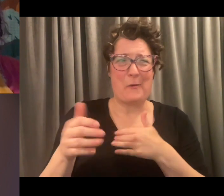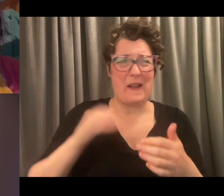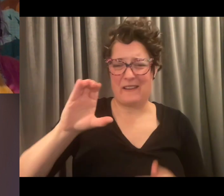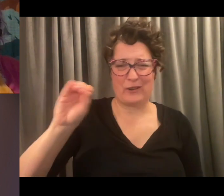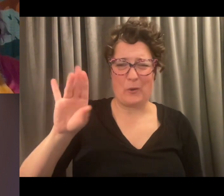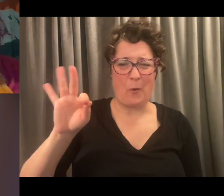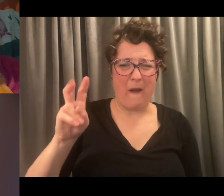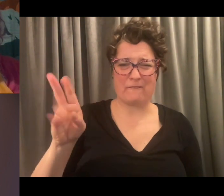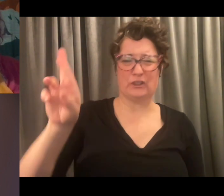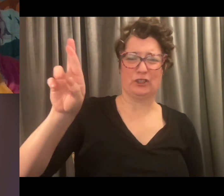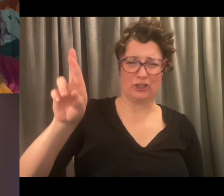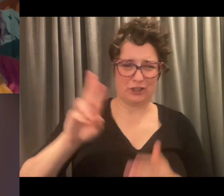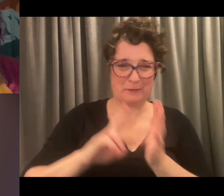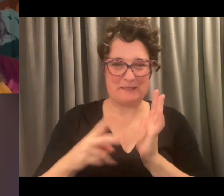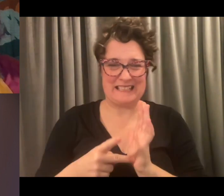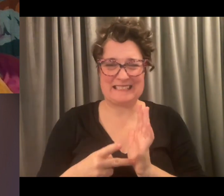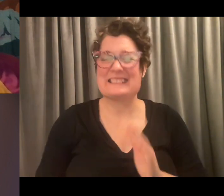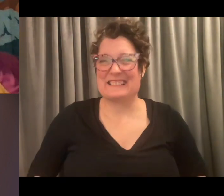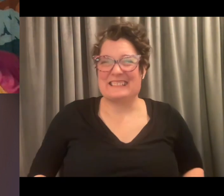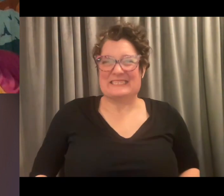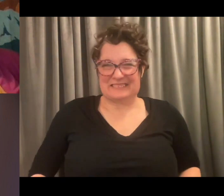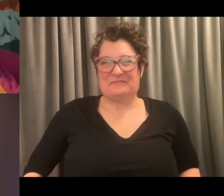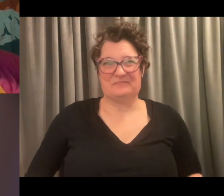and, uh, the rest of us are gonna be like I'm wearing a necklace.